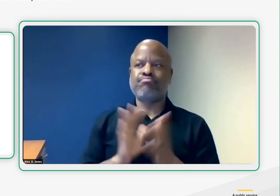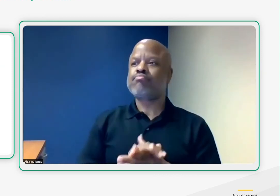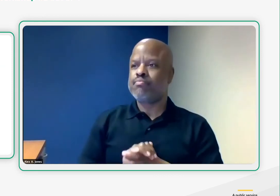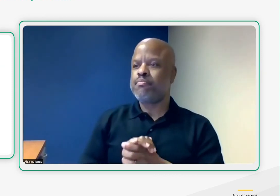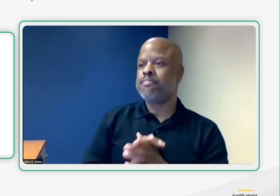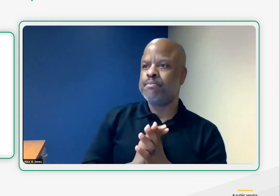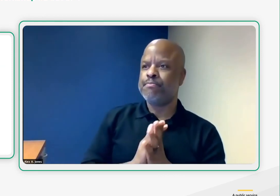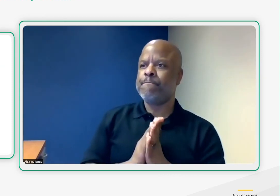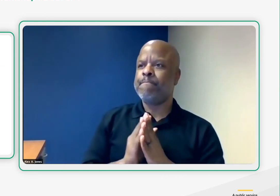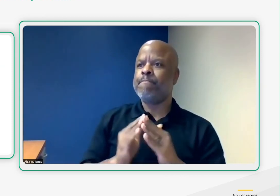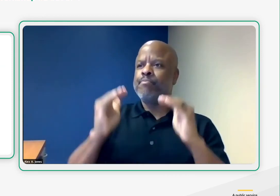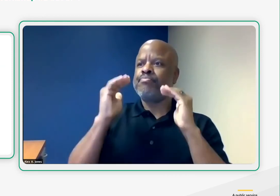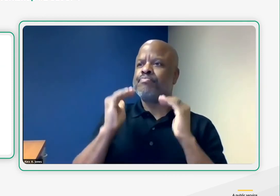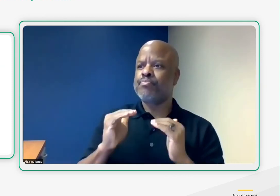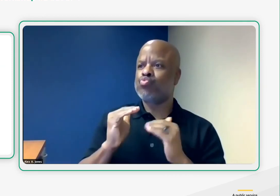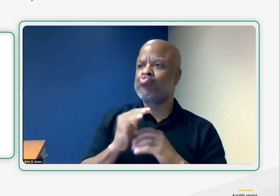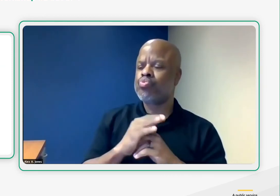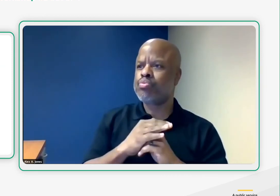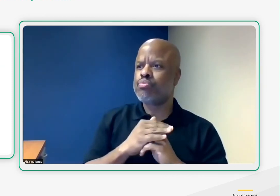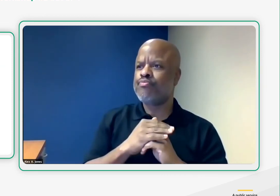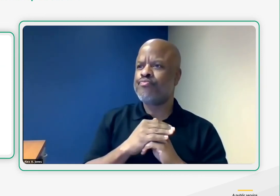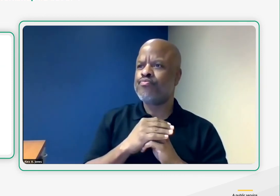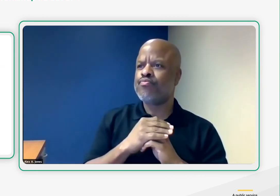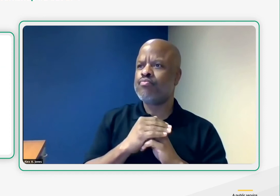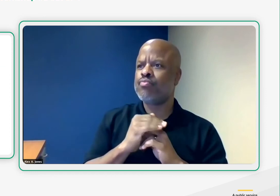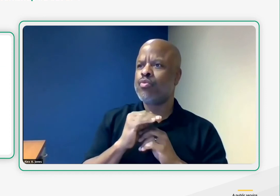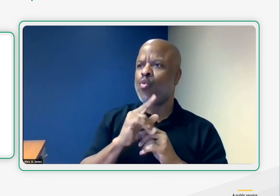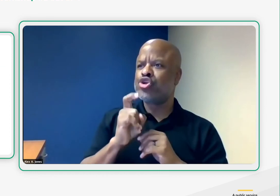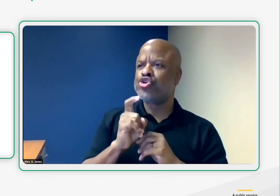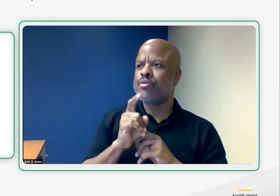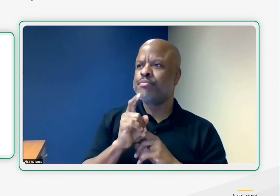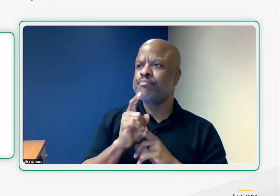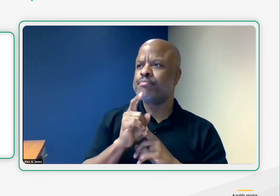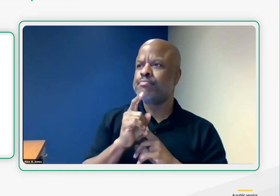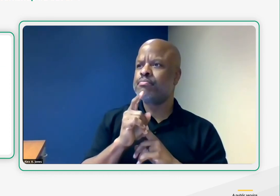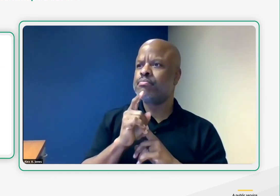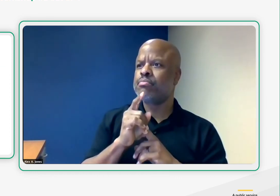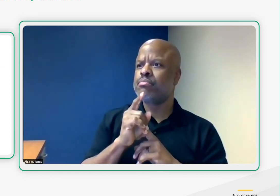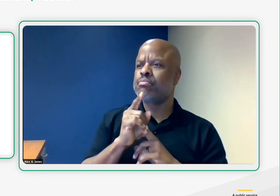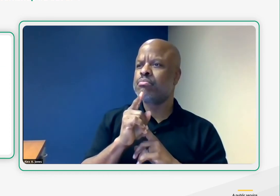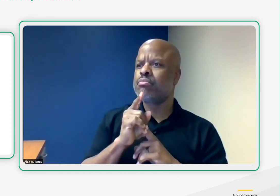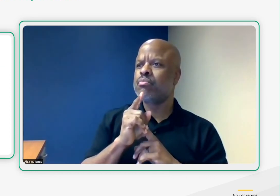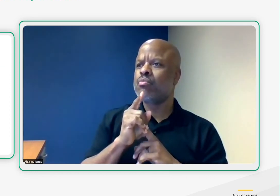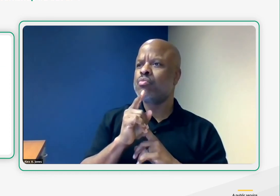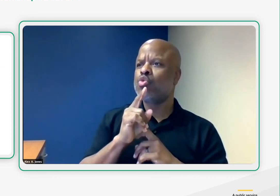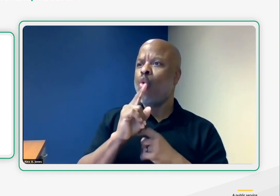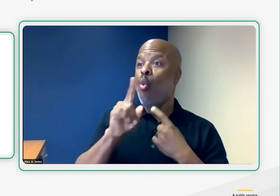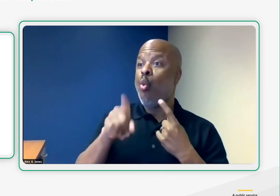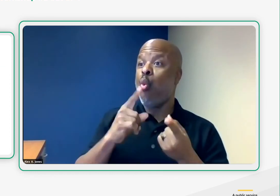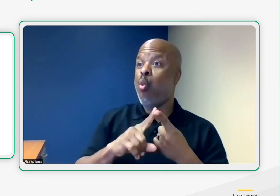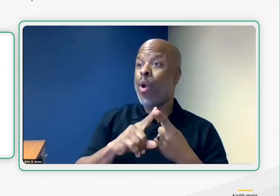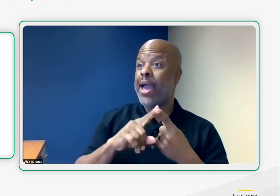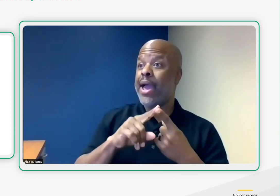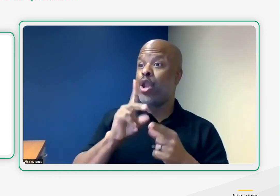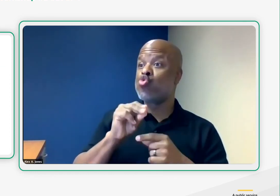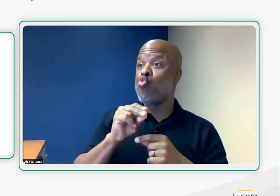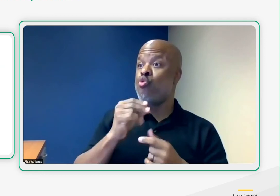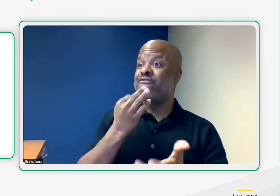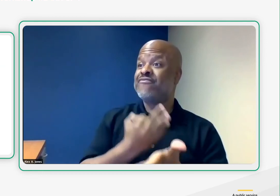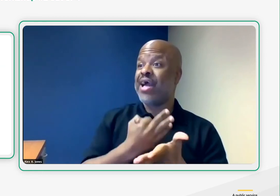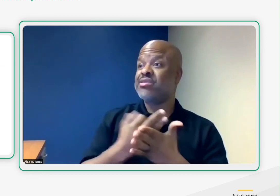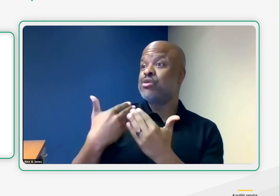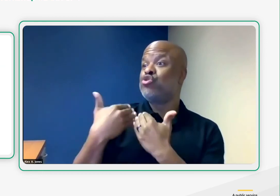That's what I'm using.